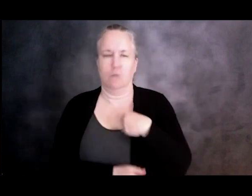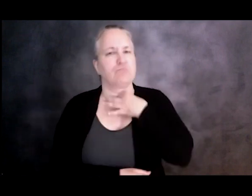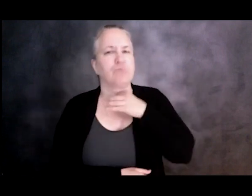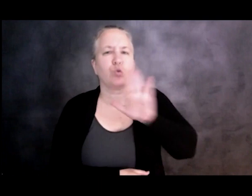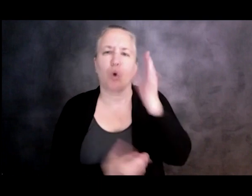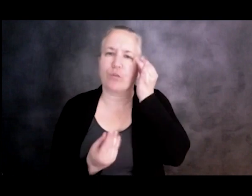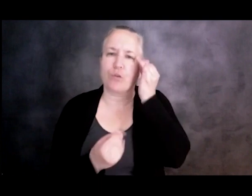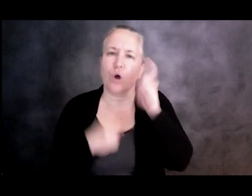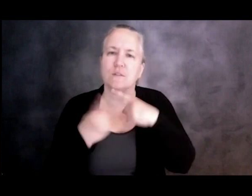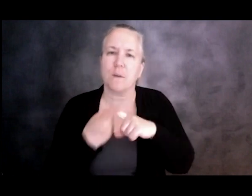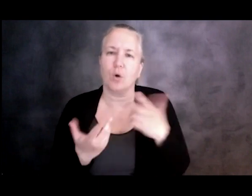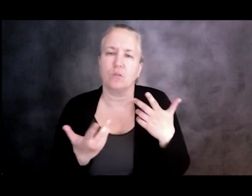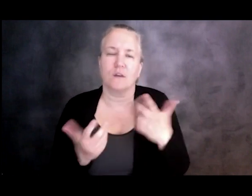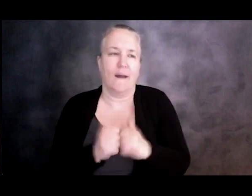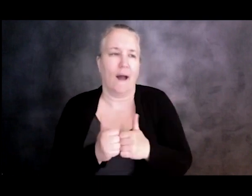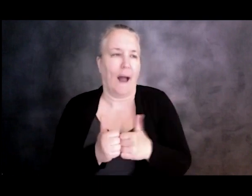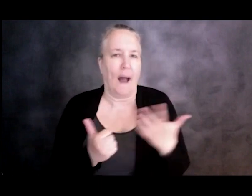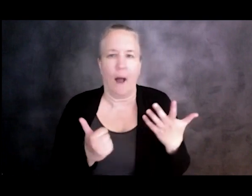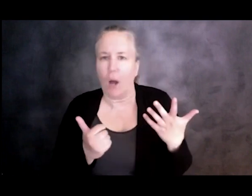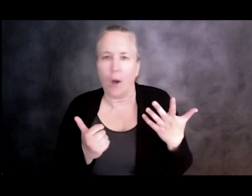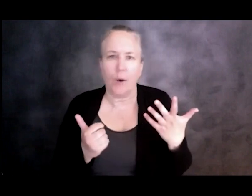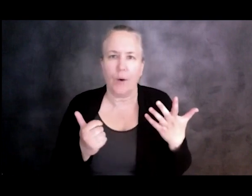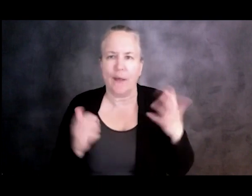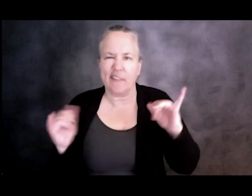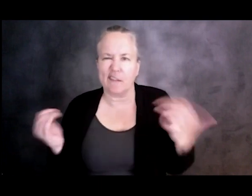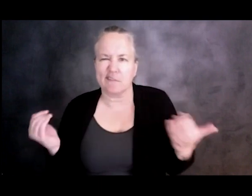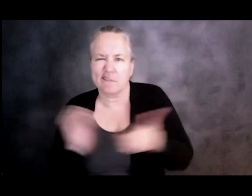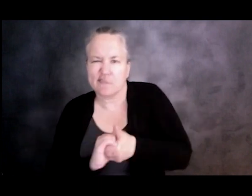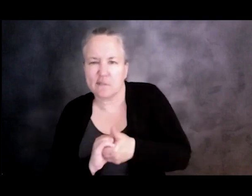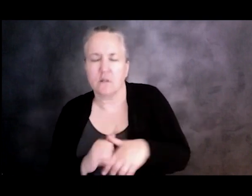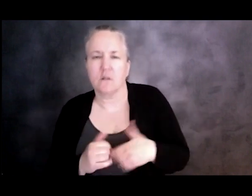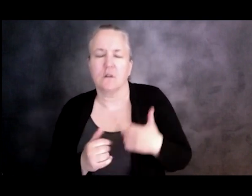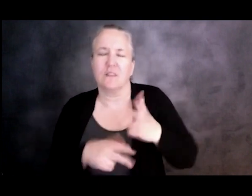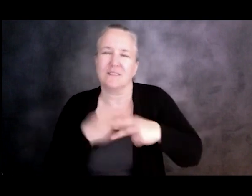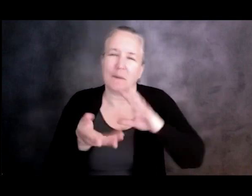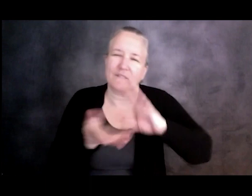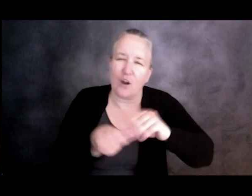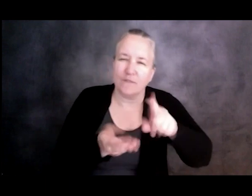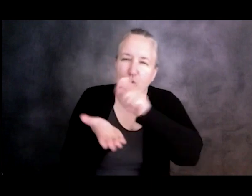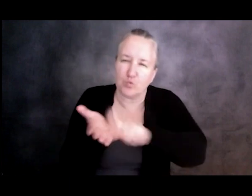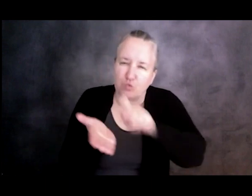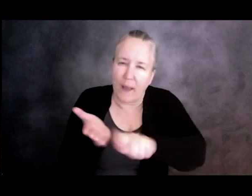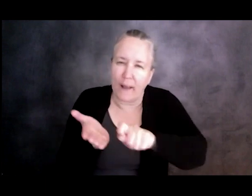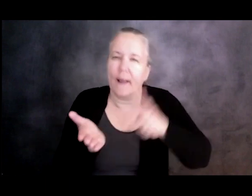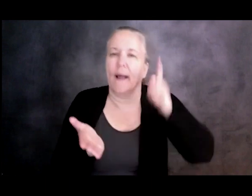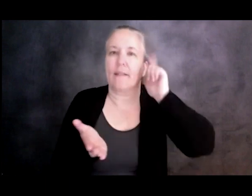how, I guess, the two work together, the types of narratives that you are writing and then will later be adapted into film